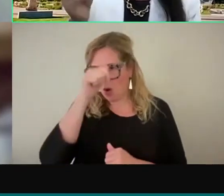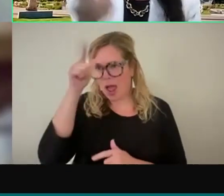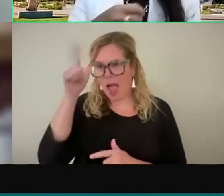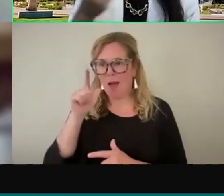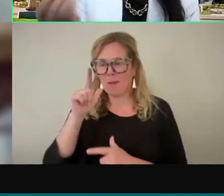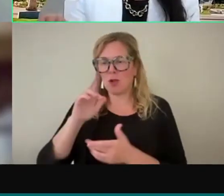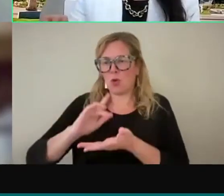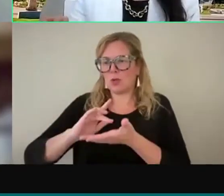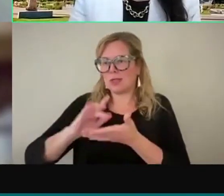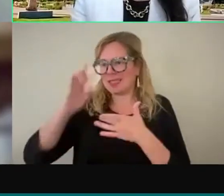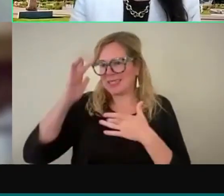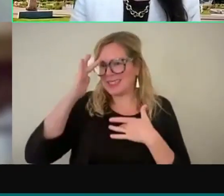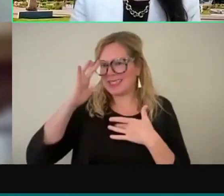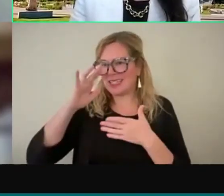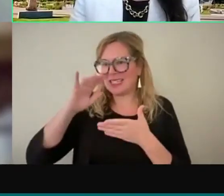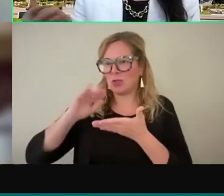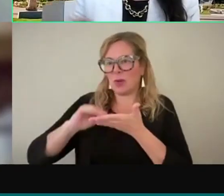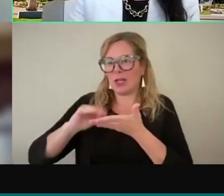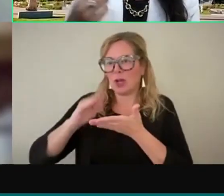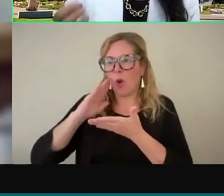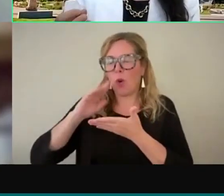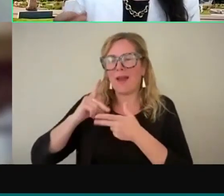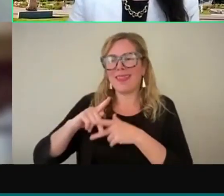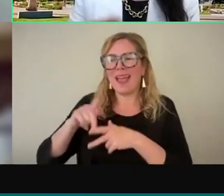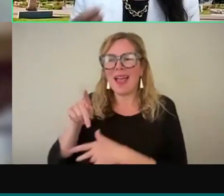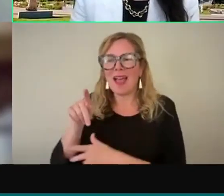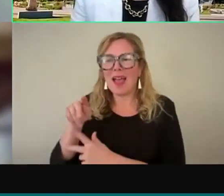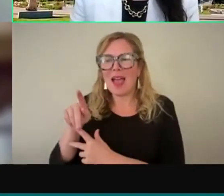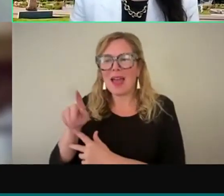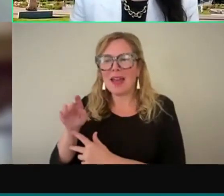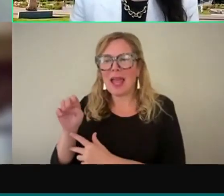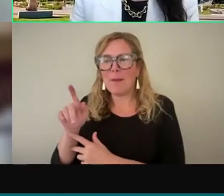years before people have clinical symptoms, but additionally, there's the tau protein. So